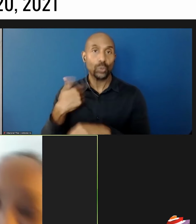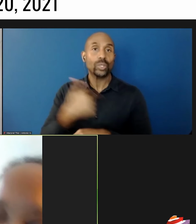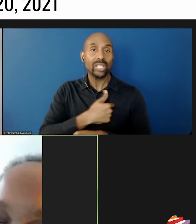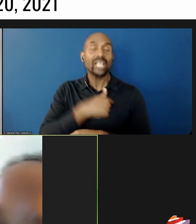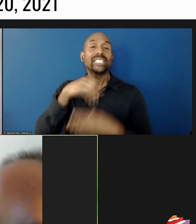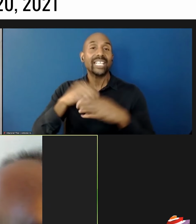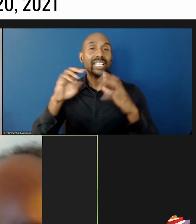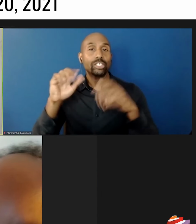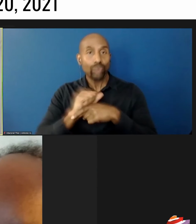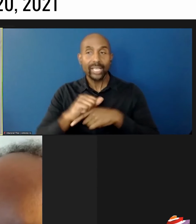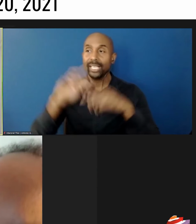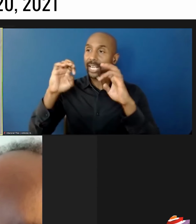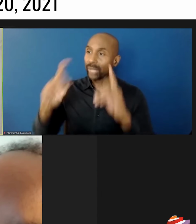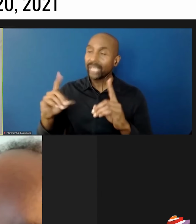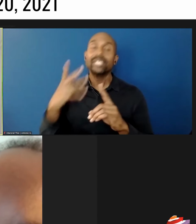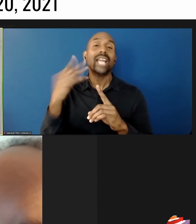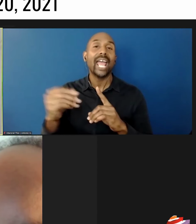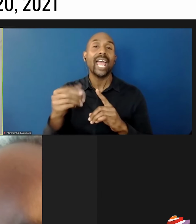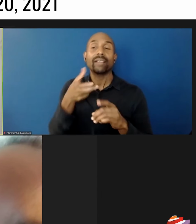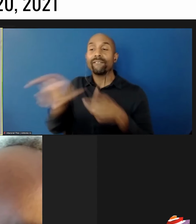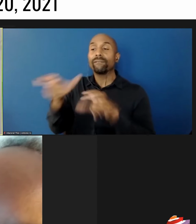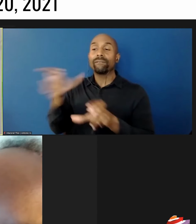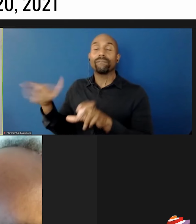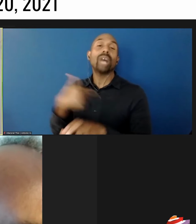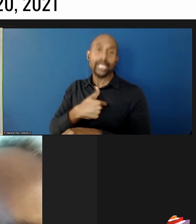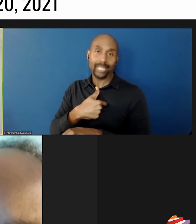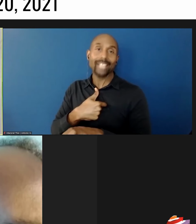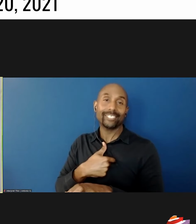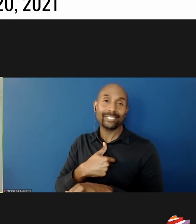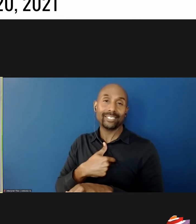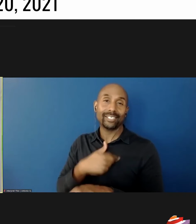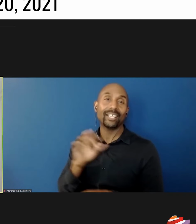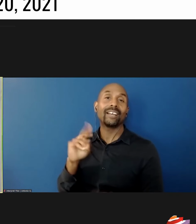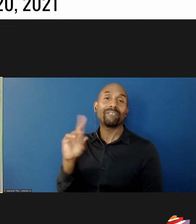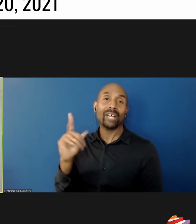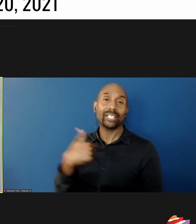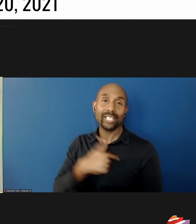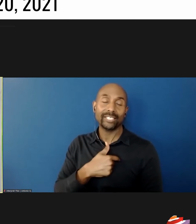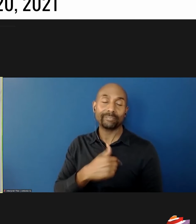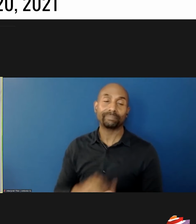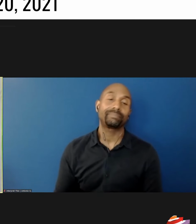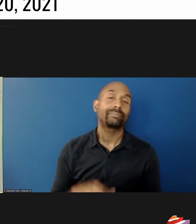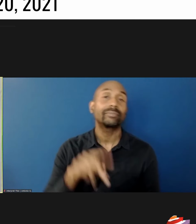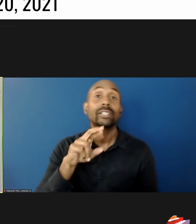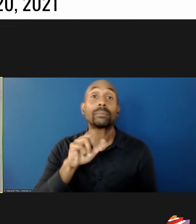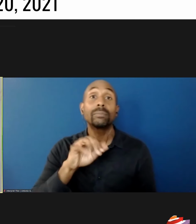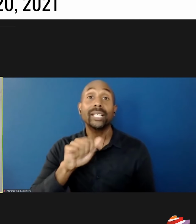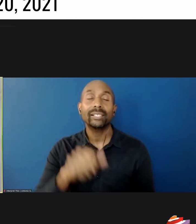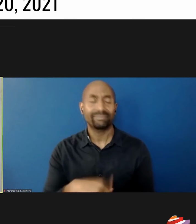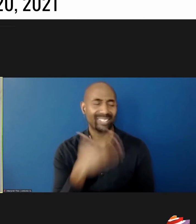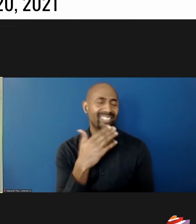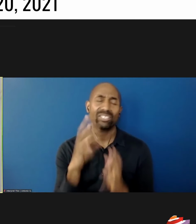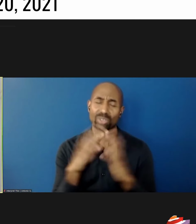Thank you so much, Anita, that beautiful summarizes this event, honestly.